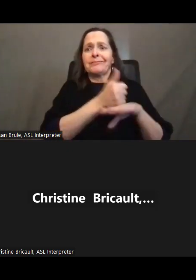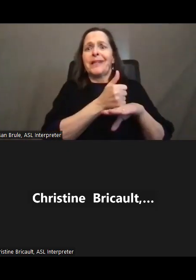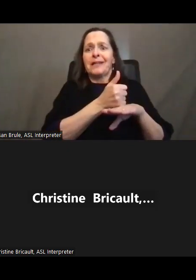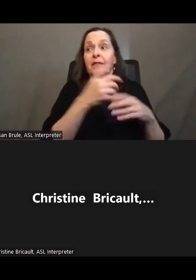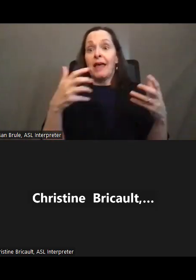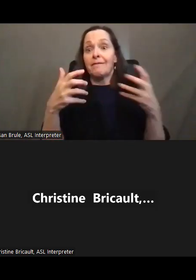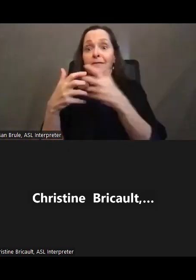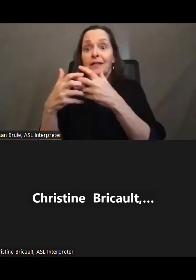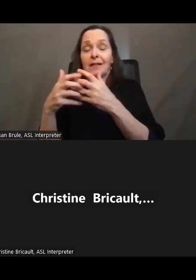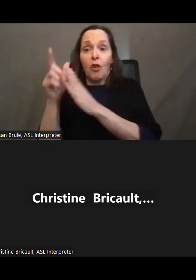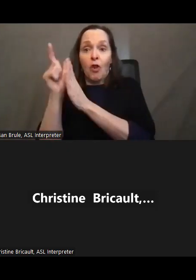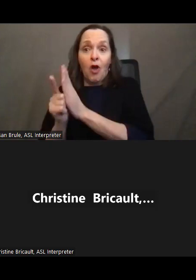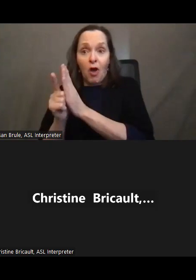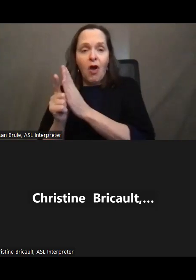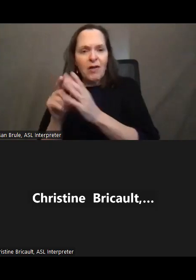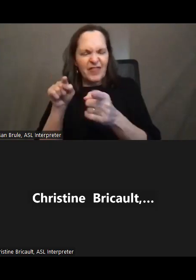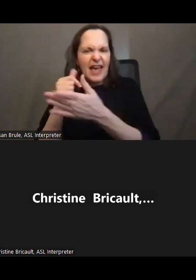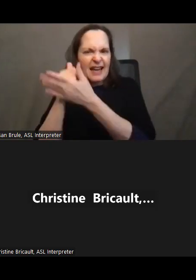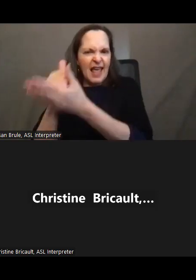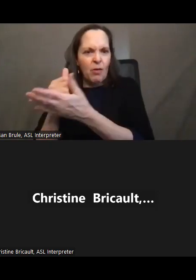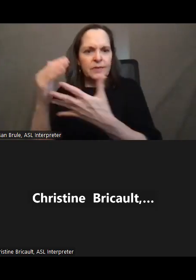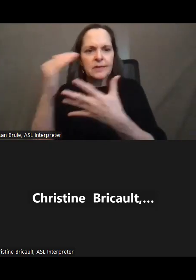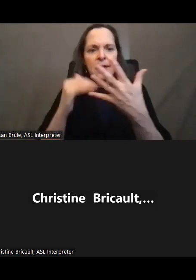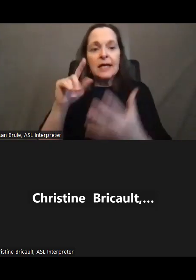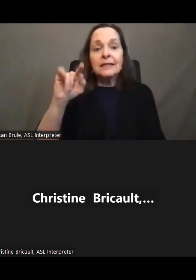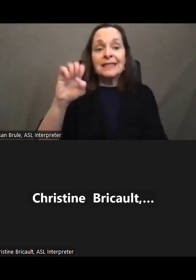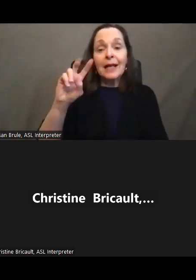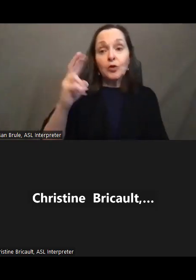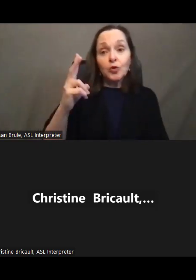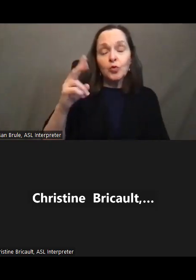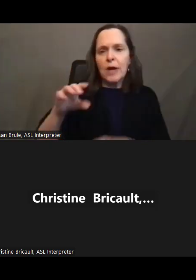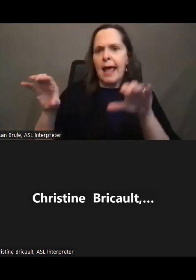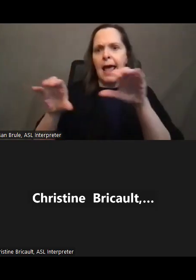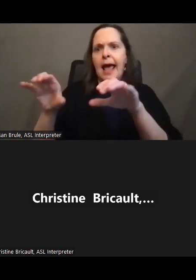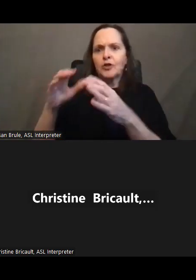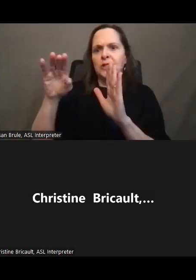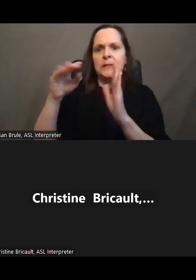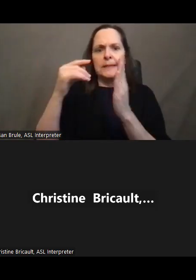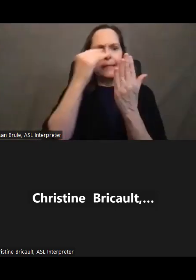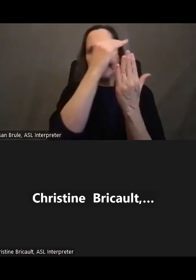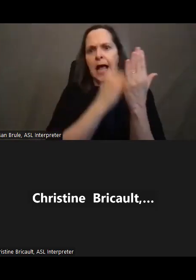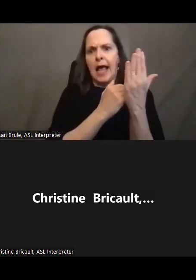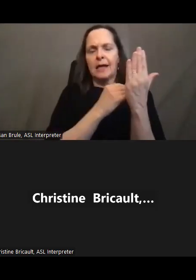We also have this Title II action guide that is really helpful. Practical.